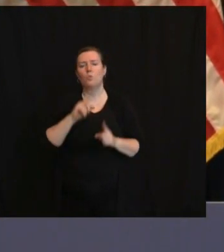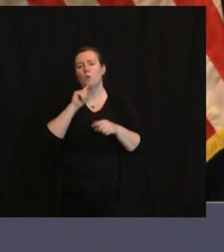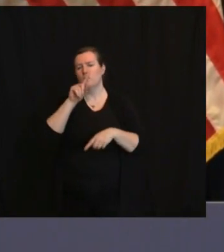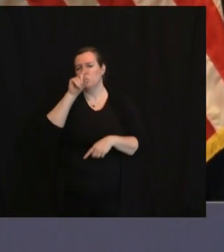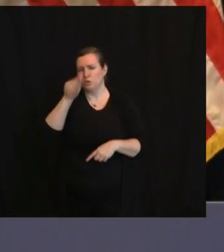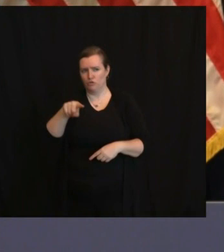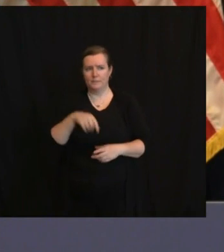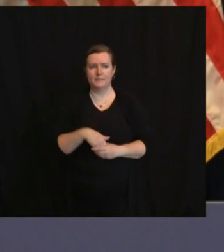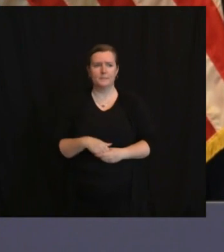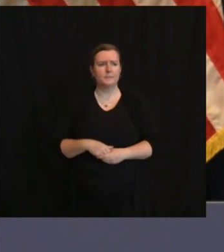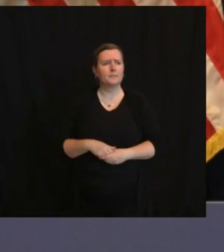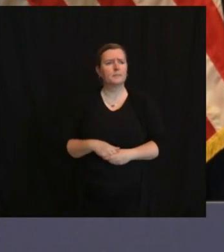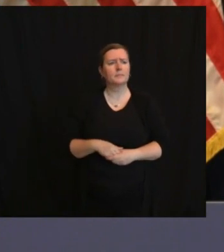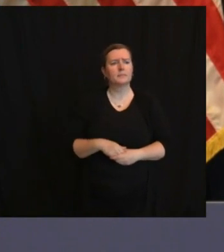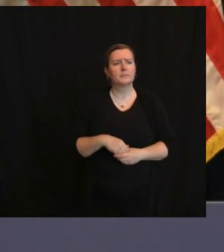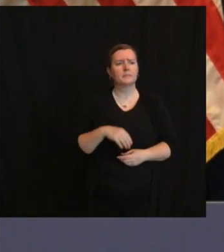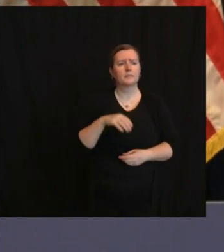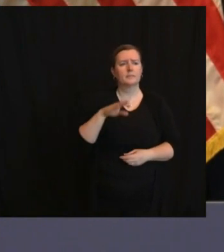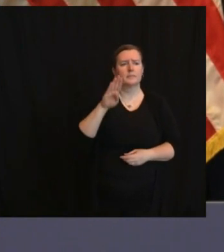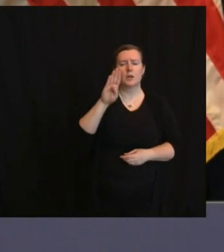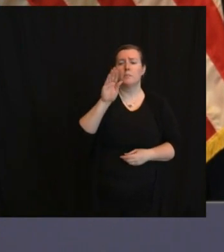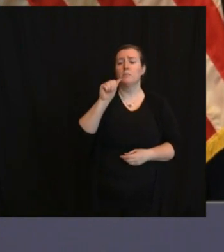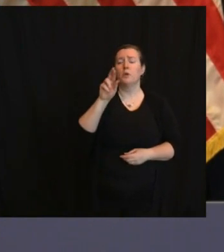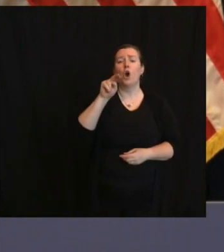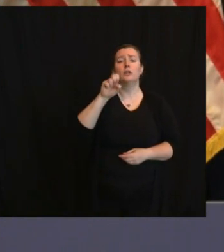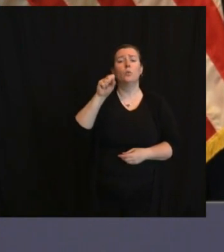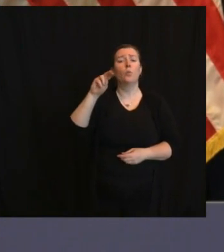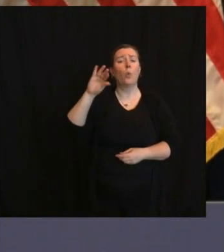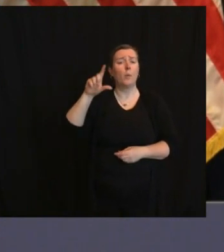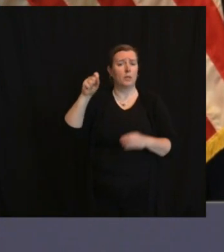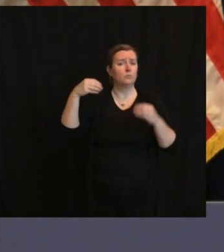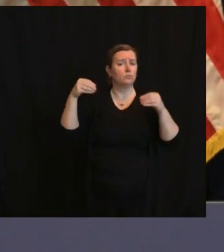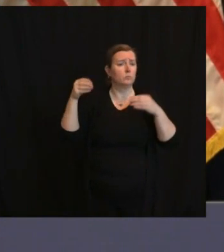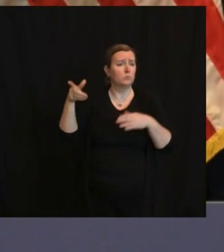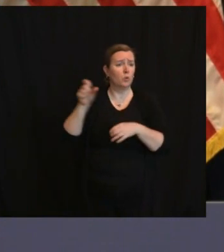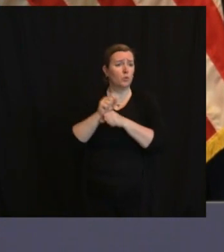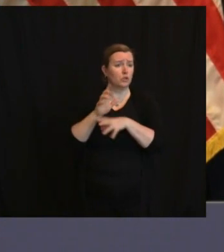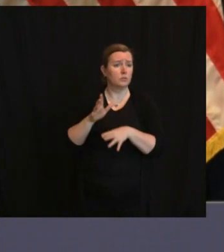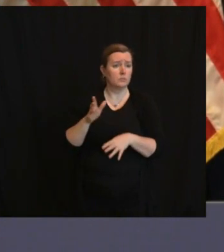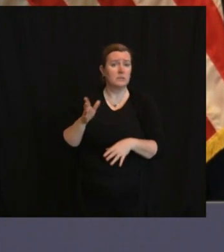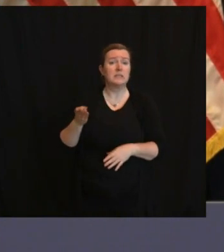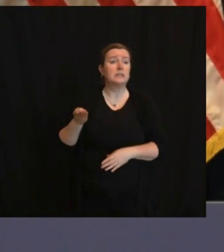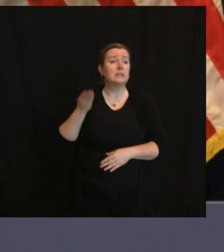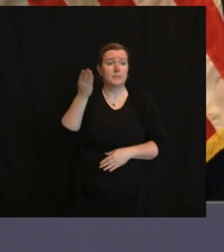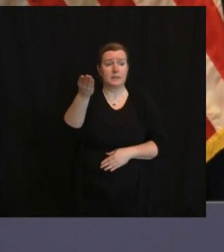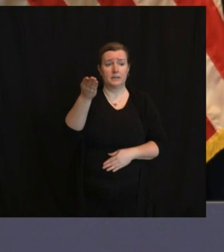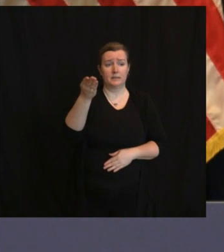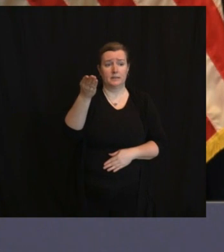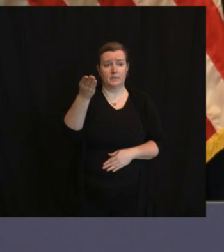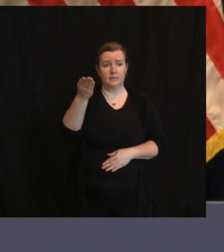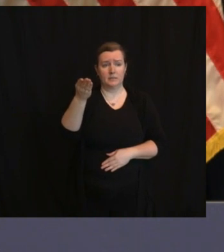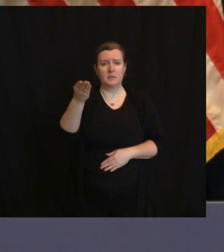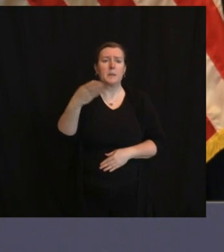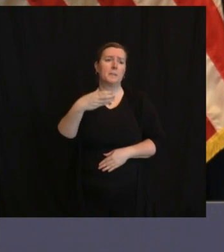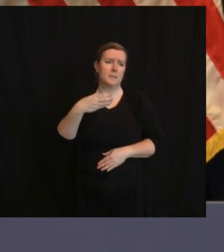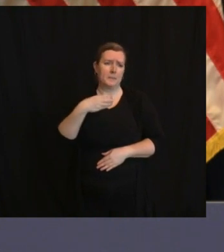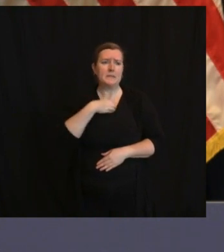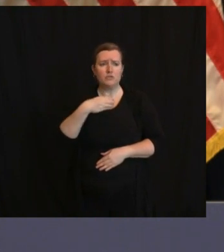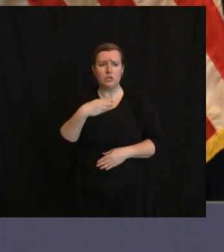OBSCURED BY LOOKING AT ABSOLUTE NUMBERS STATEWIDE. WELL SAID. THANK YOU. BRETT? GOOD AFTERNOON.